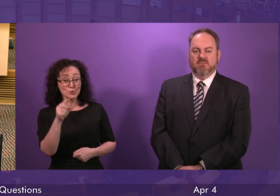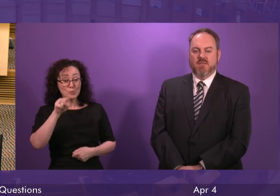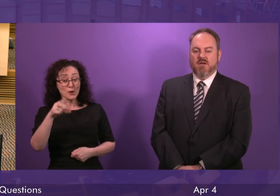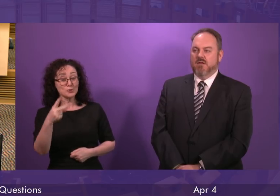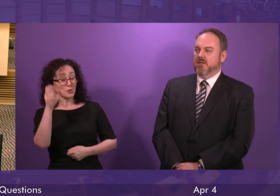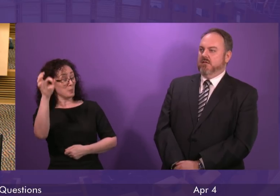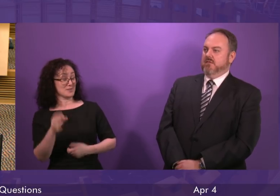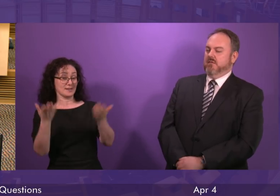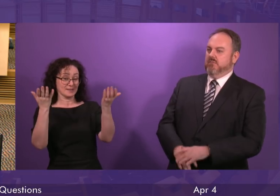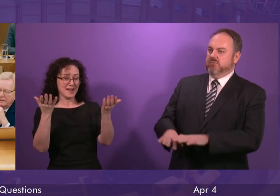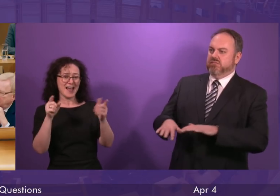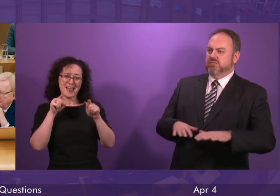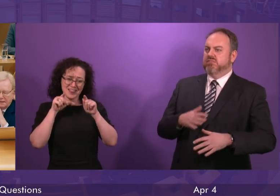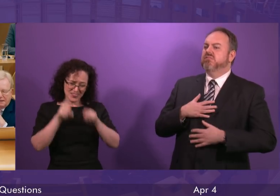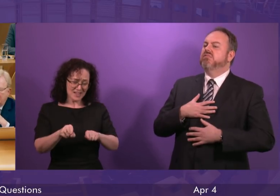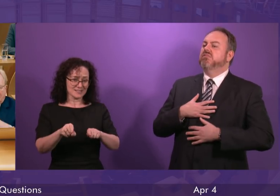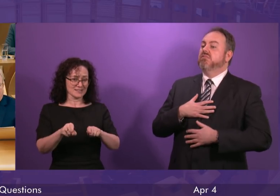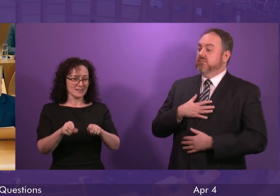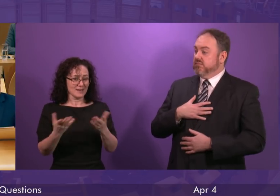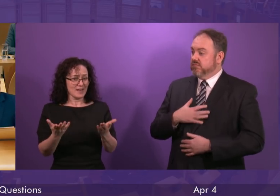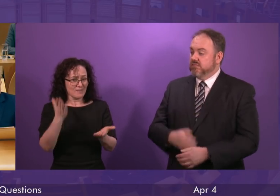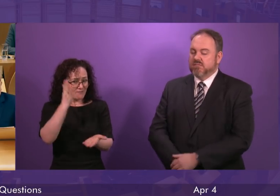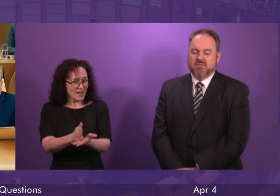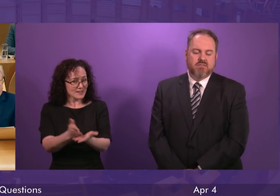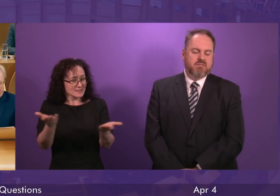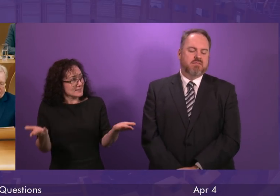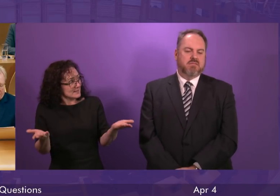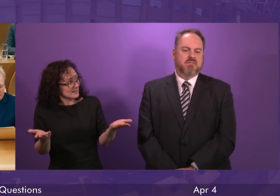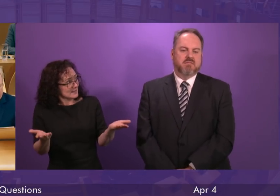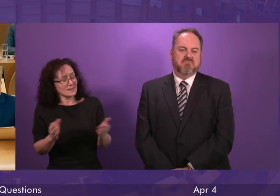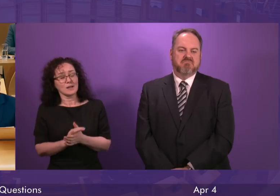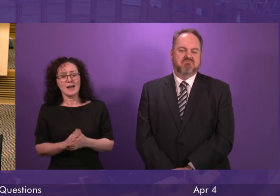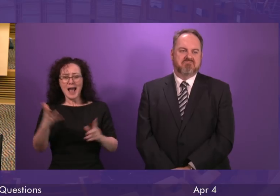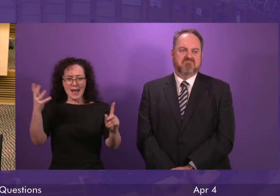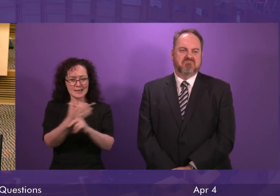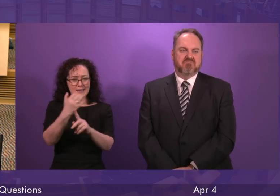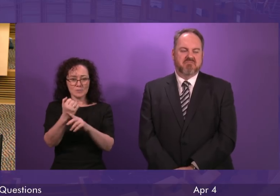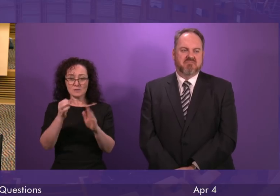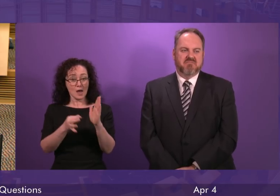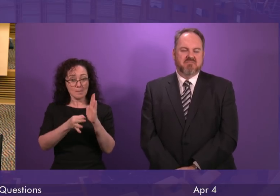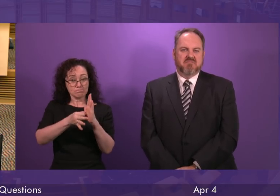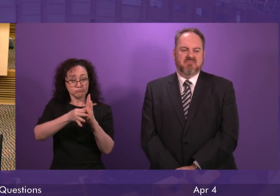was 62.2 per cent. Those are the facts. We are seeing attainment improve and the attainment